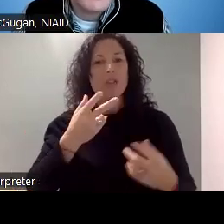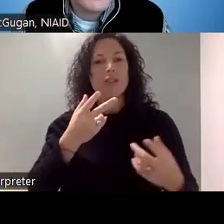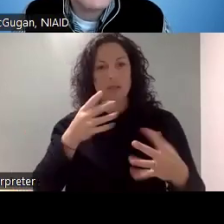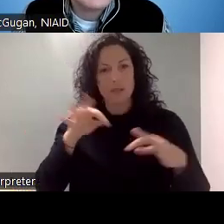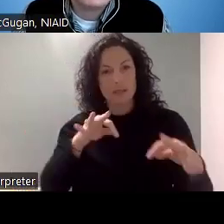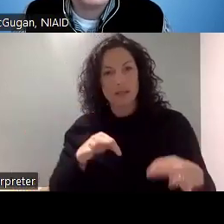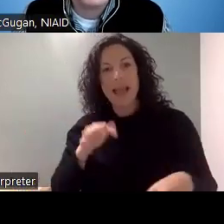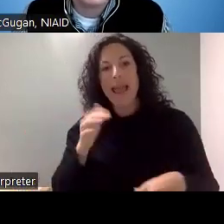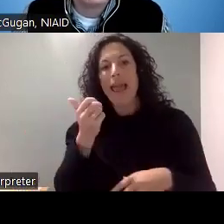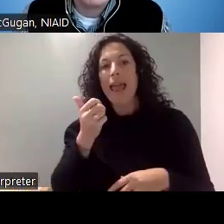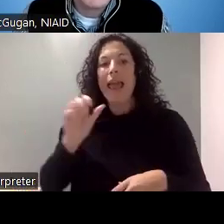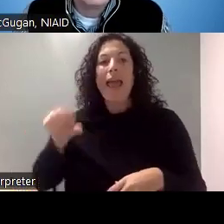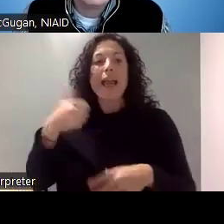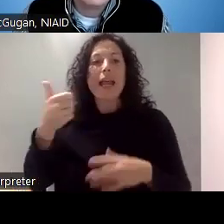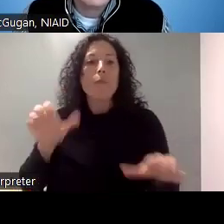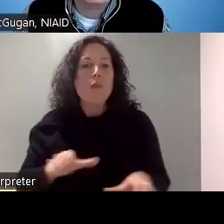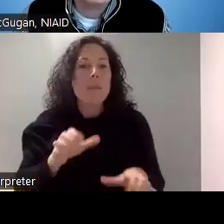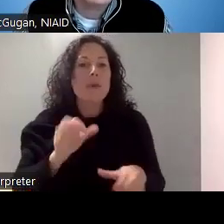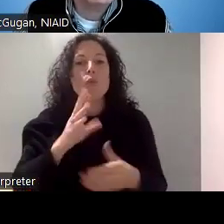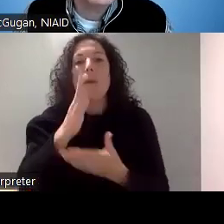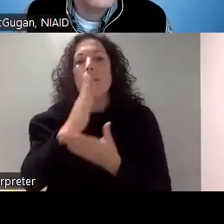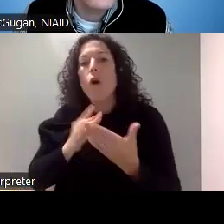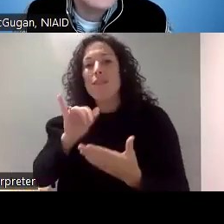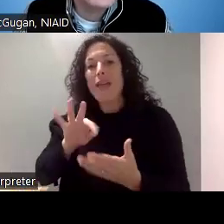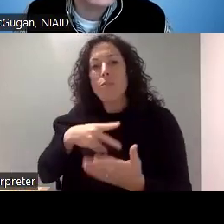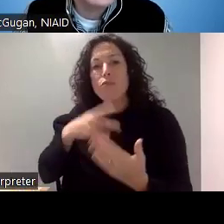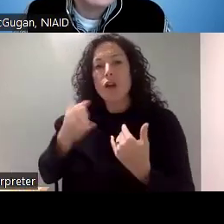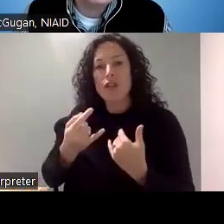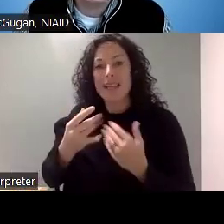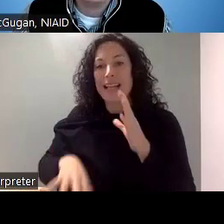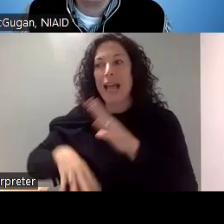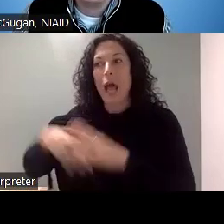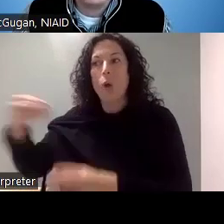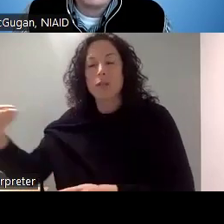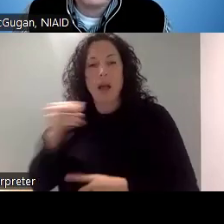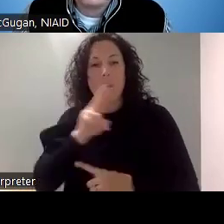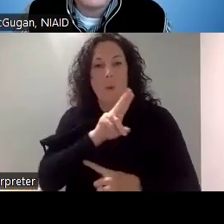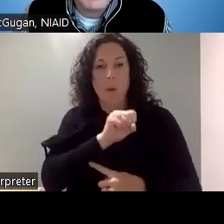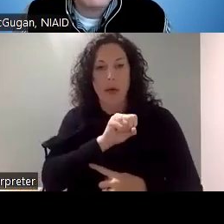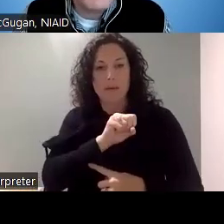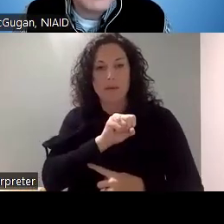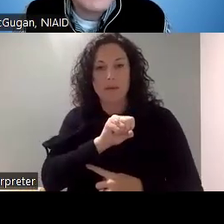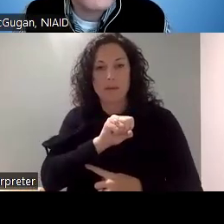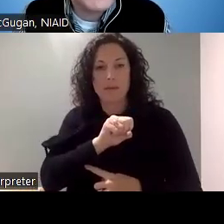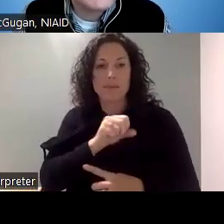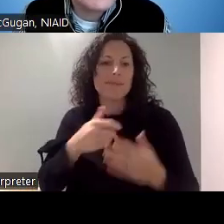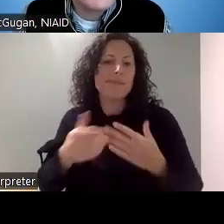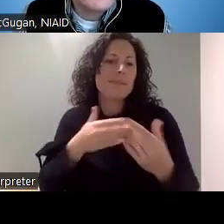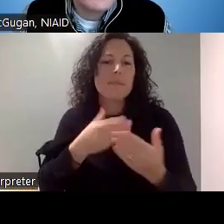or elements of the project outside of the US. This is whether or not money is being sent there,